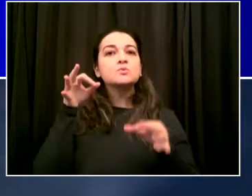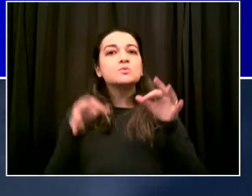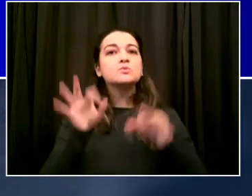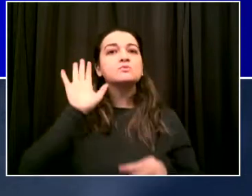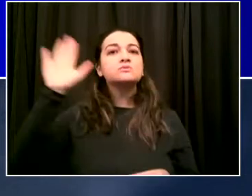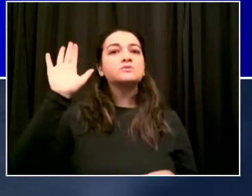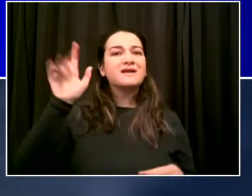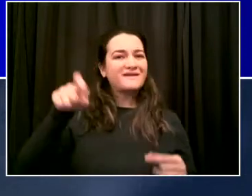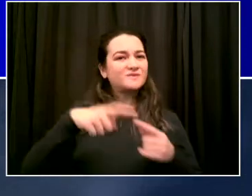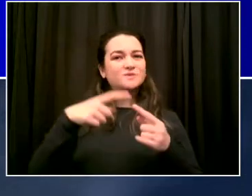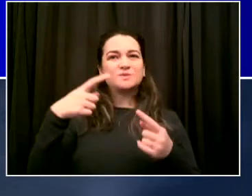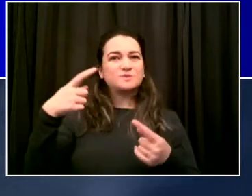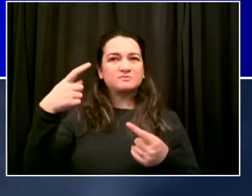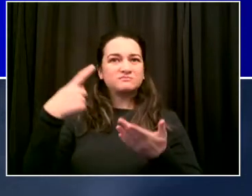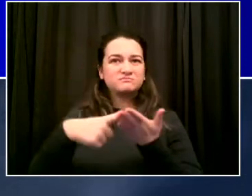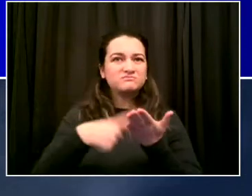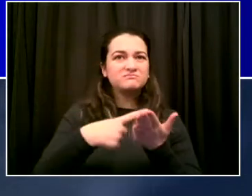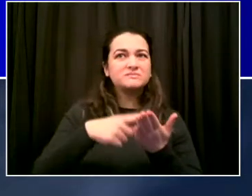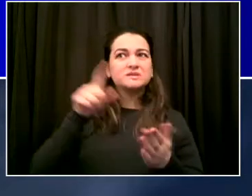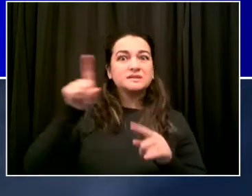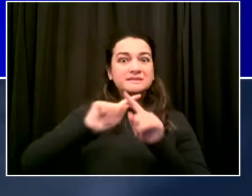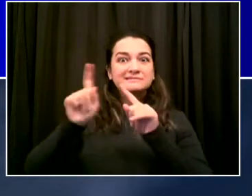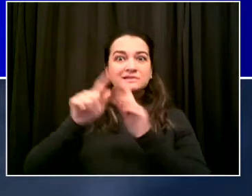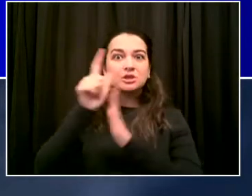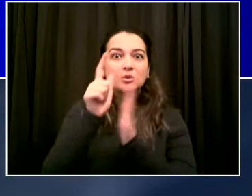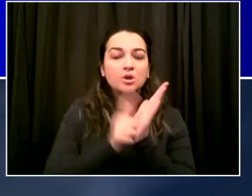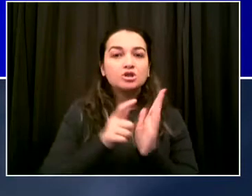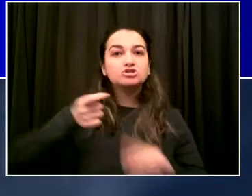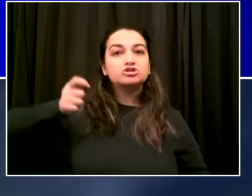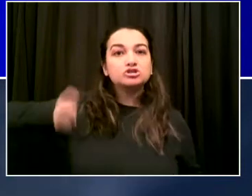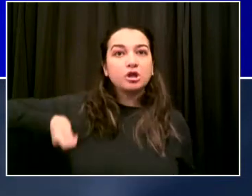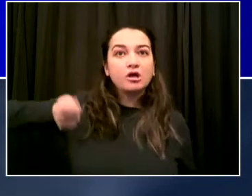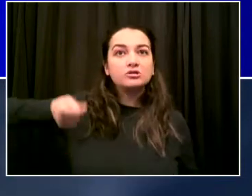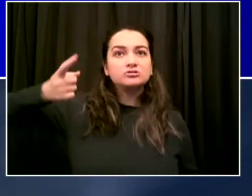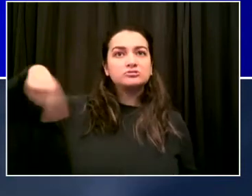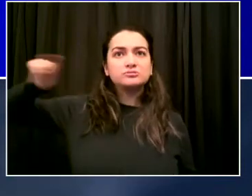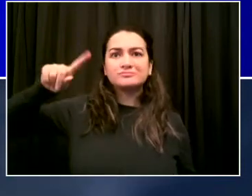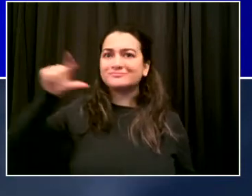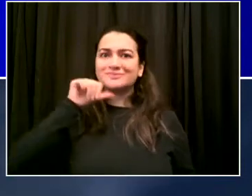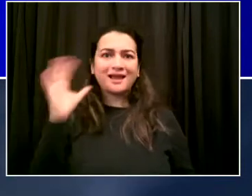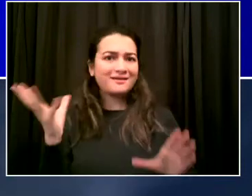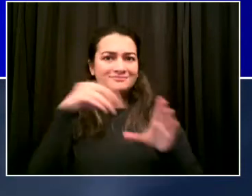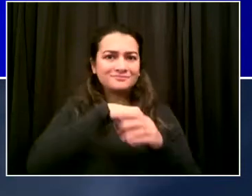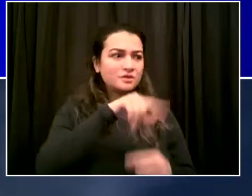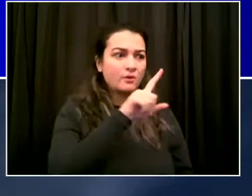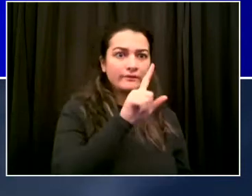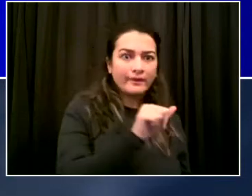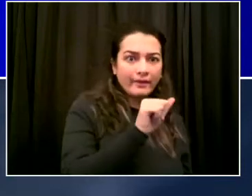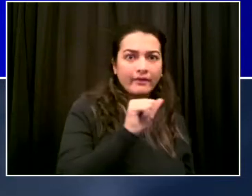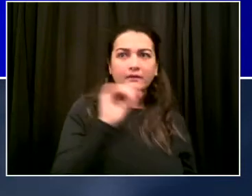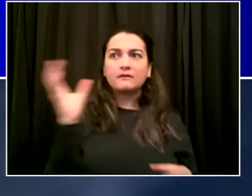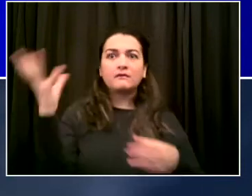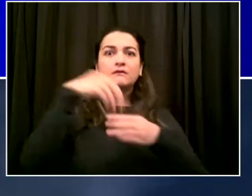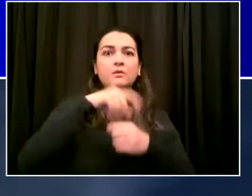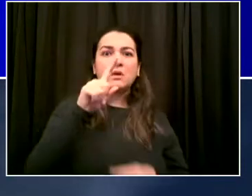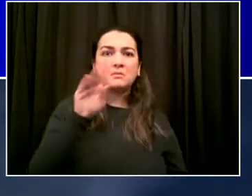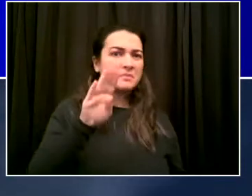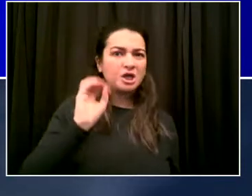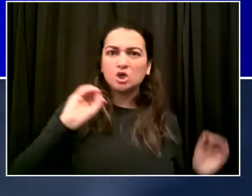SYSTEM, DA, GRAND JURY. RIIT GHNOW IN ADADITDION TTTO HE CRISIS WE HAVE A LOT OF WORK TO DO TO ADDRESS